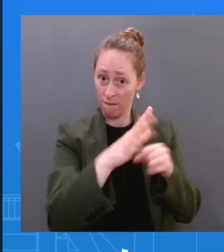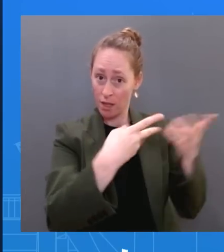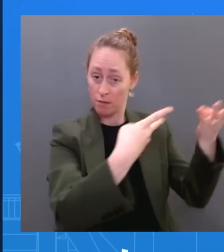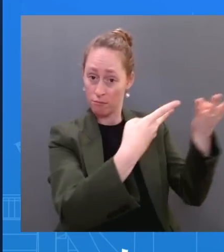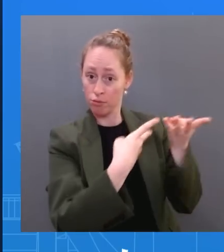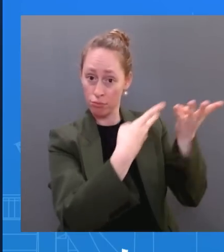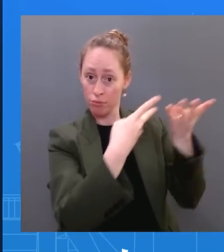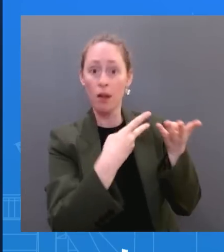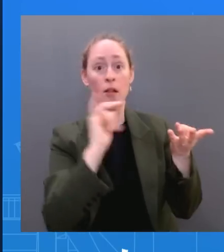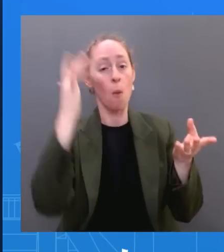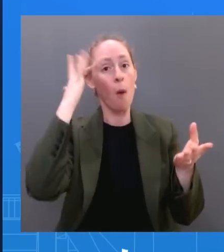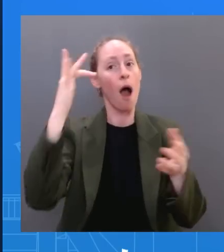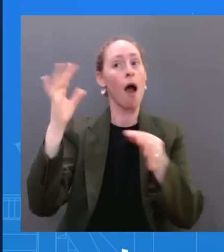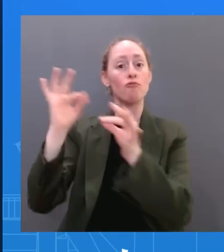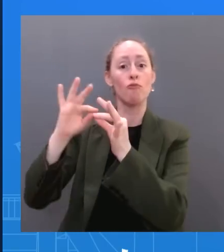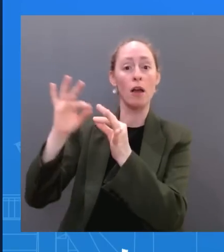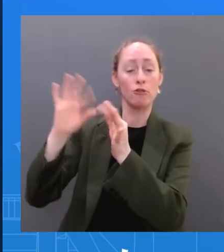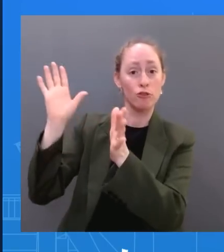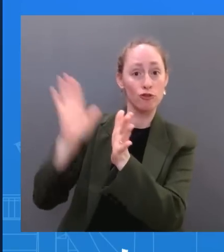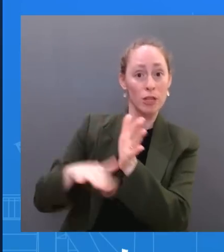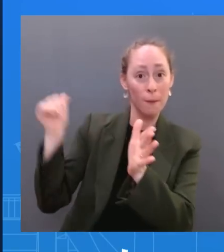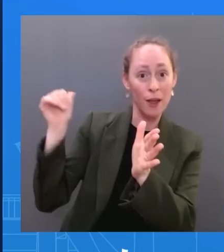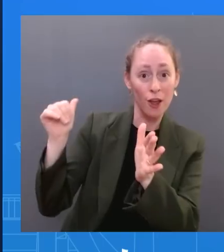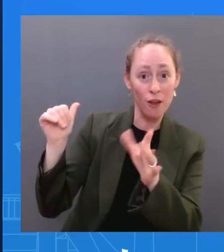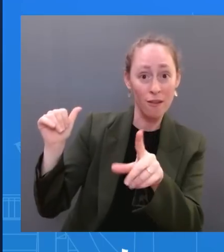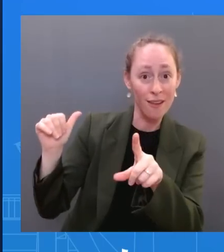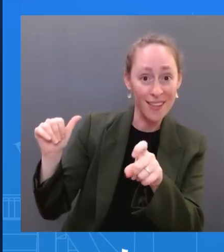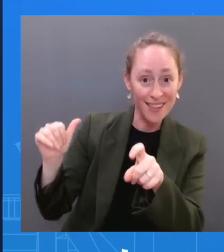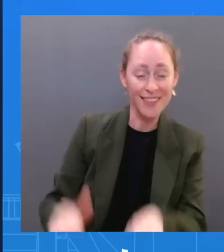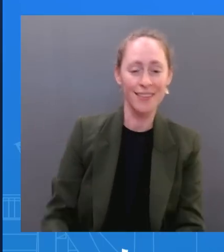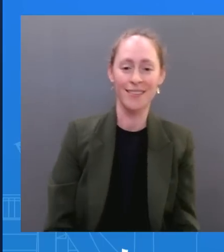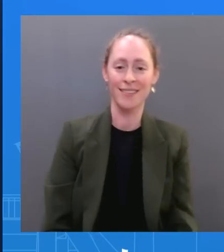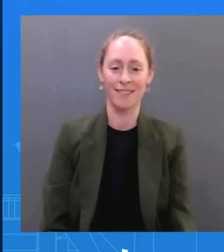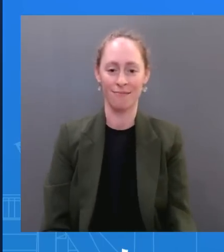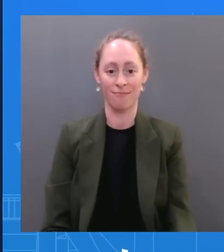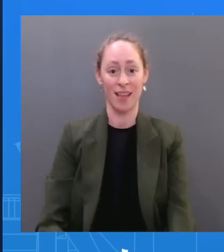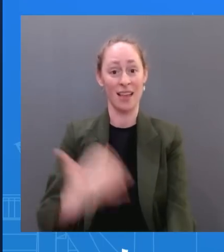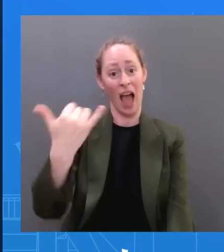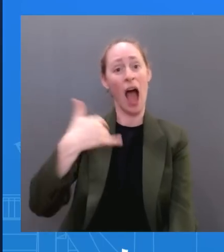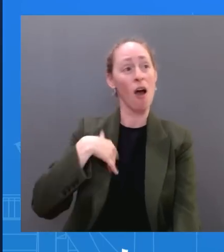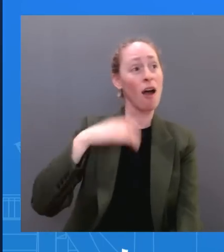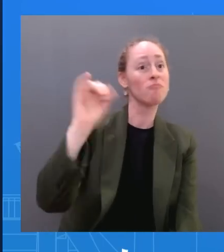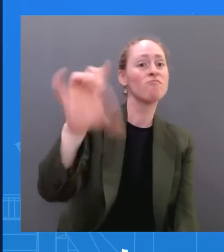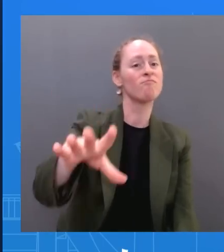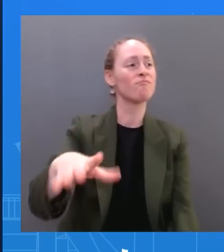What I will say is the President believes that the price of gas is too high and that we need to do more with respect